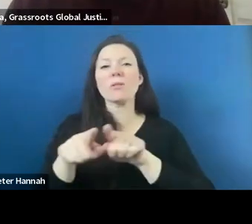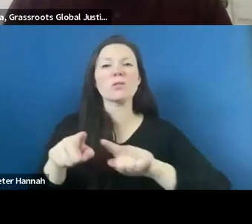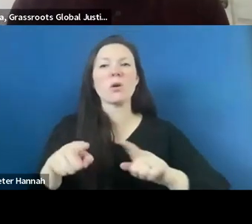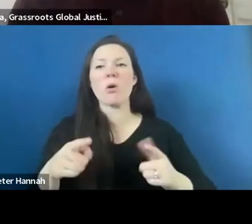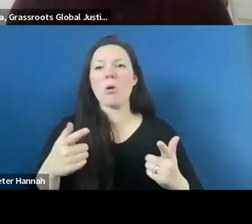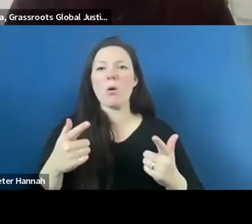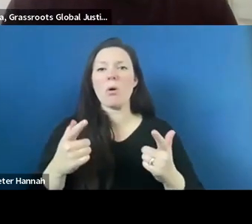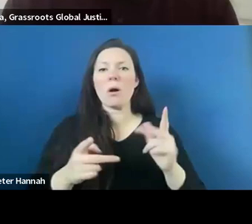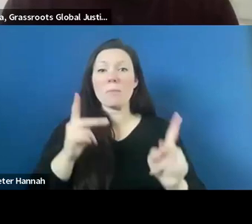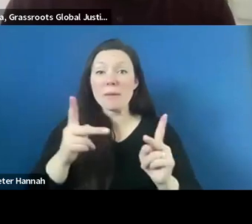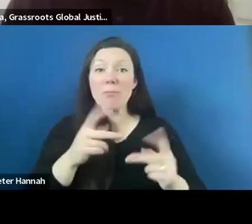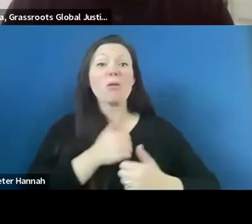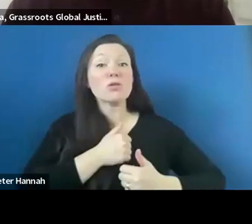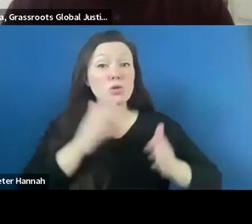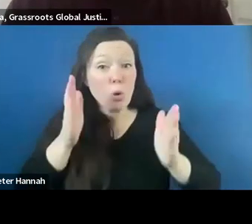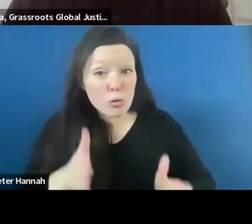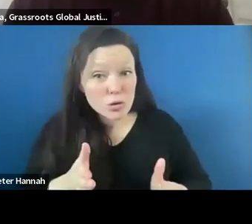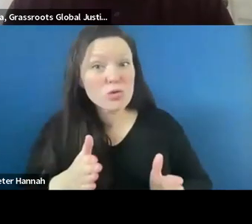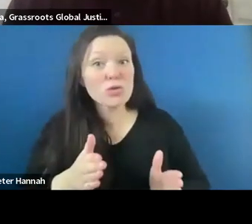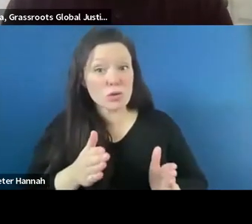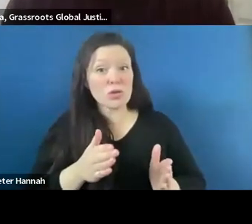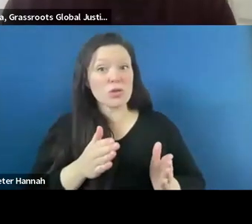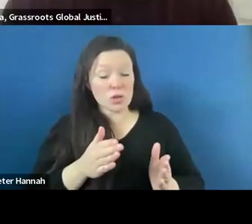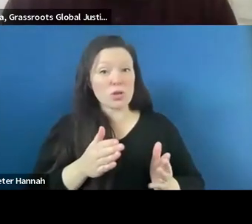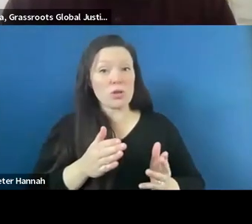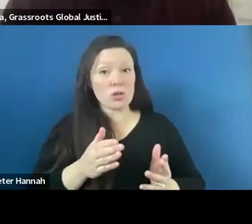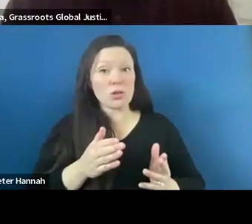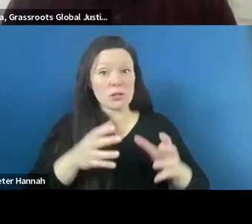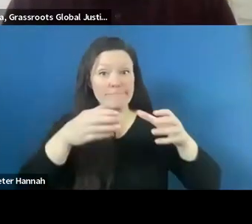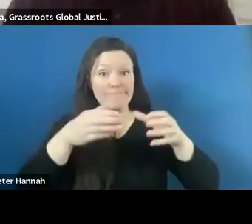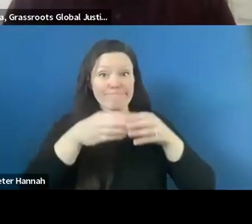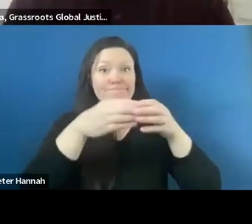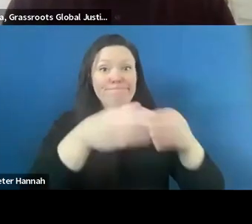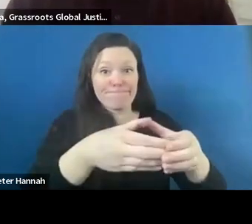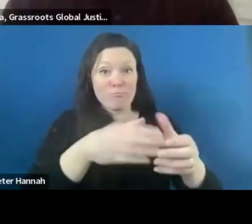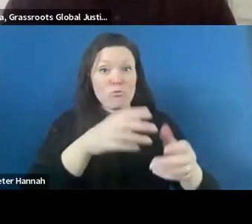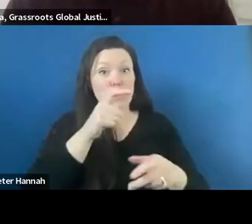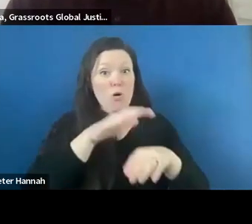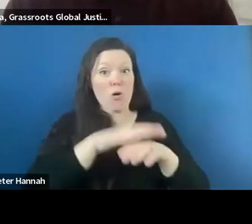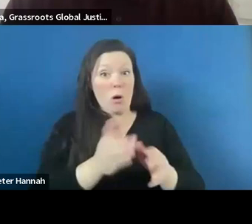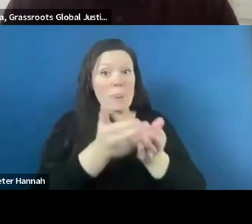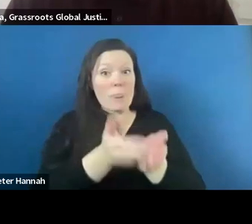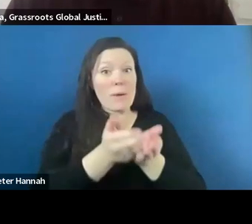people, soldiers, military personnel to actually go out and wage war. Right. That the shipping and the transferring